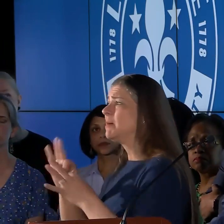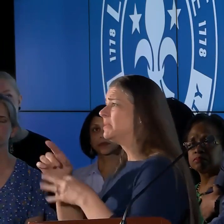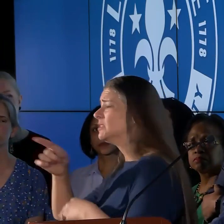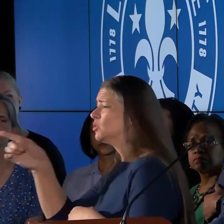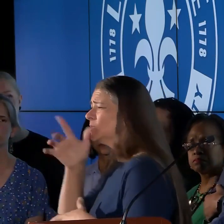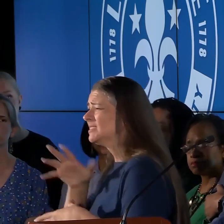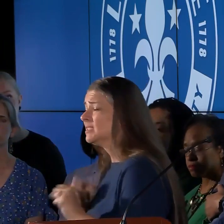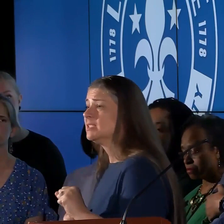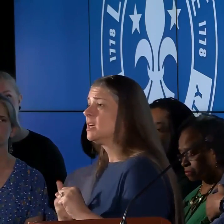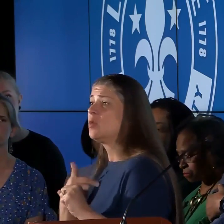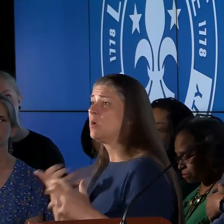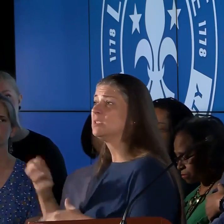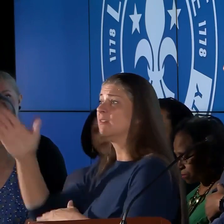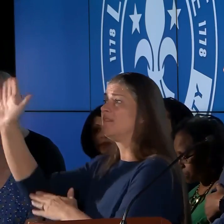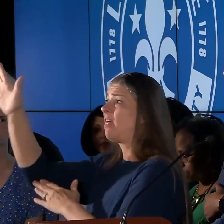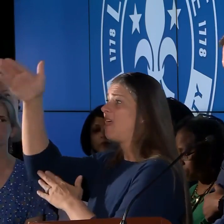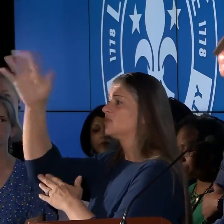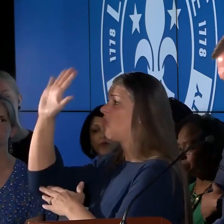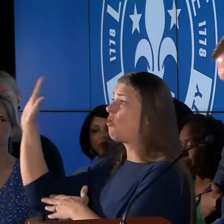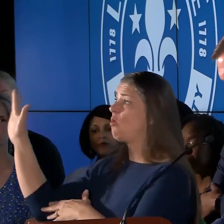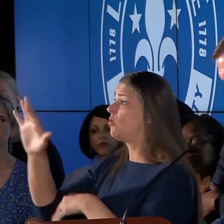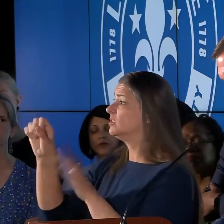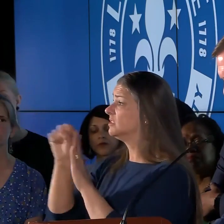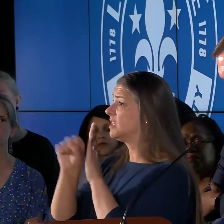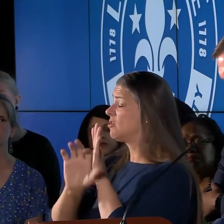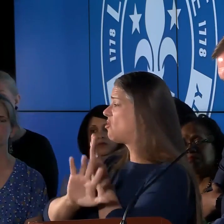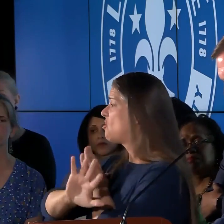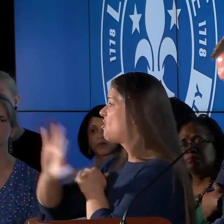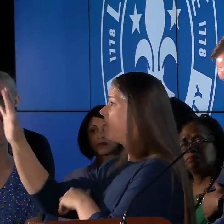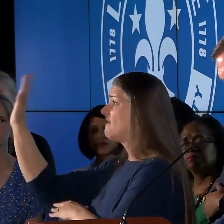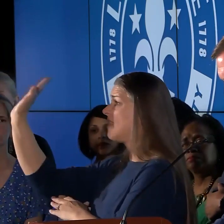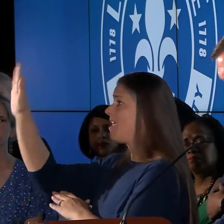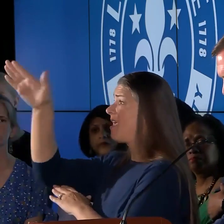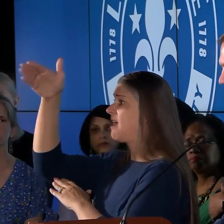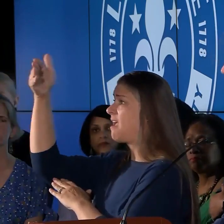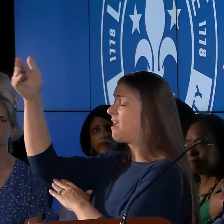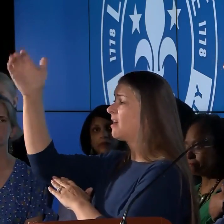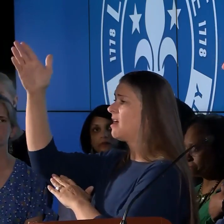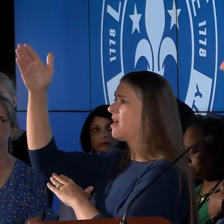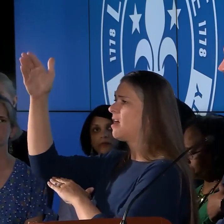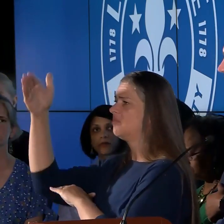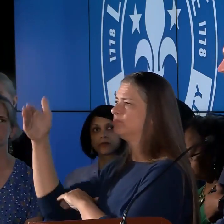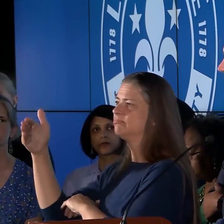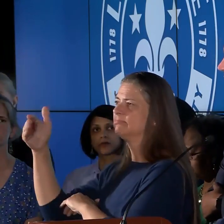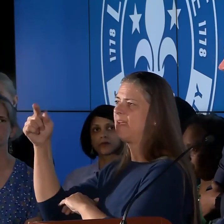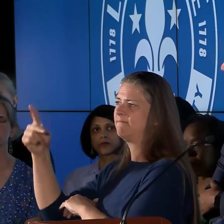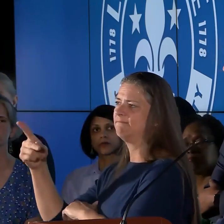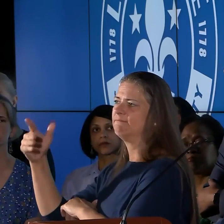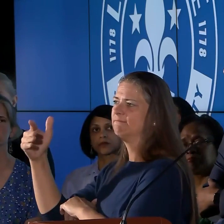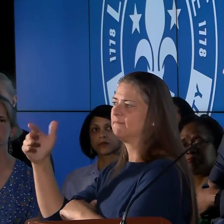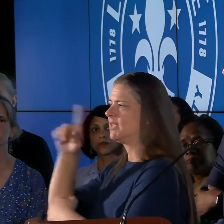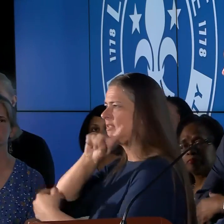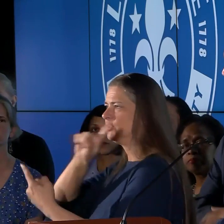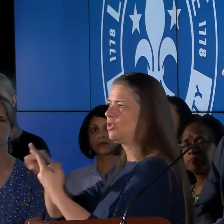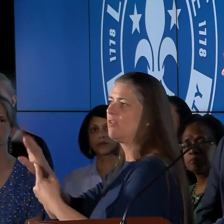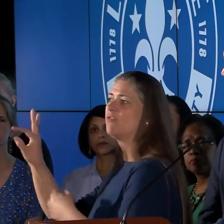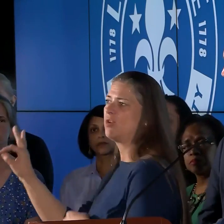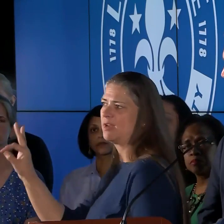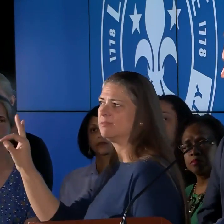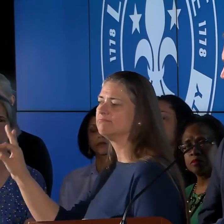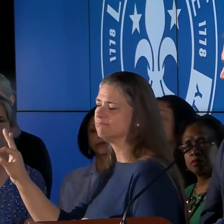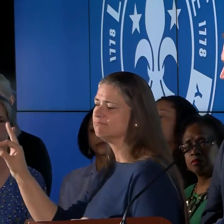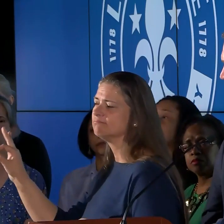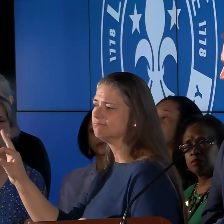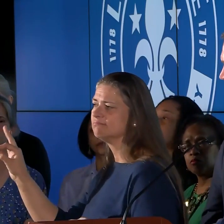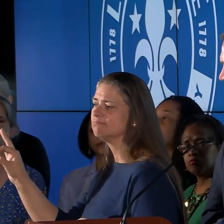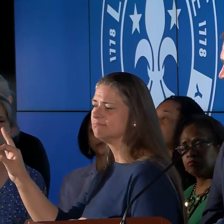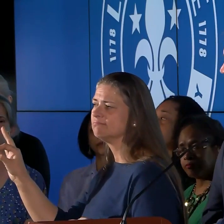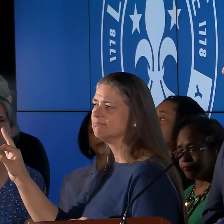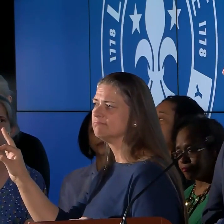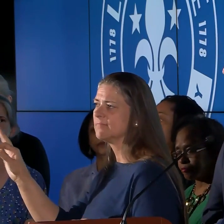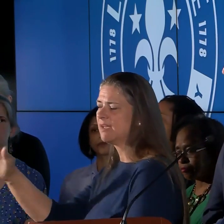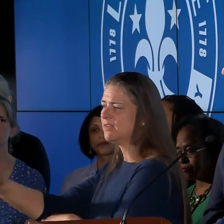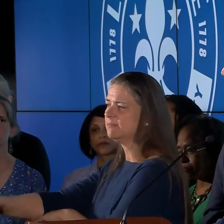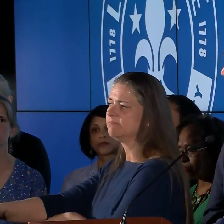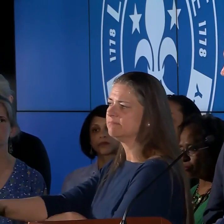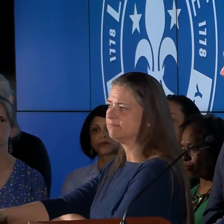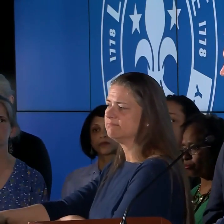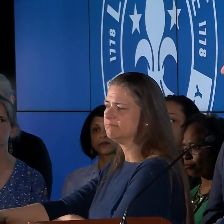our flags statewide fly it half staff until Friday, um Friday evening to make